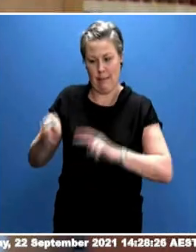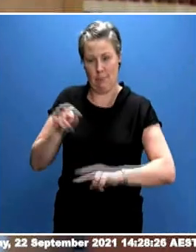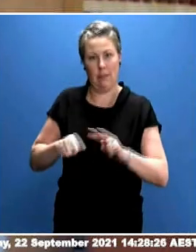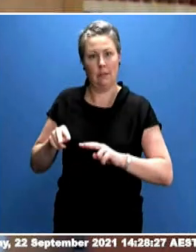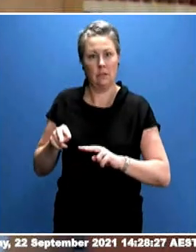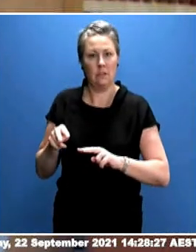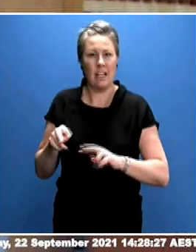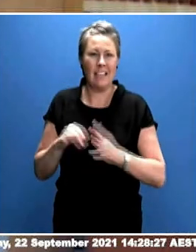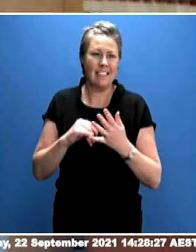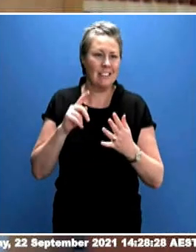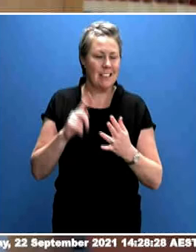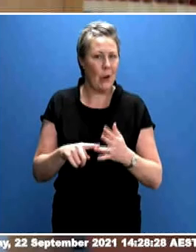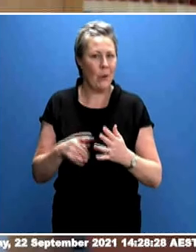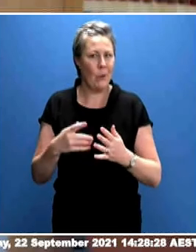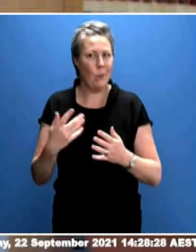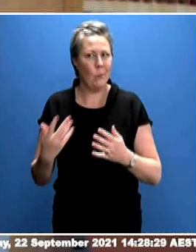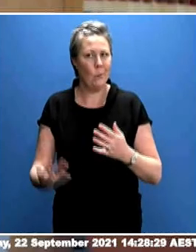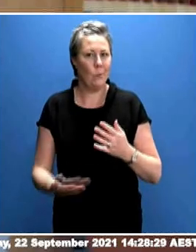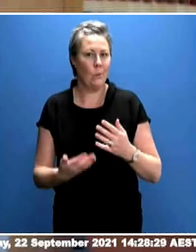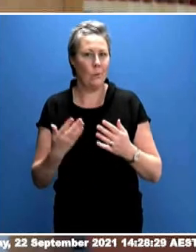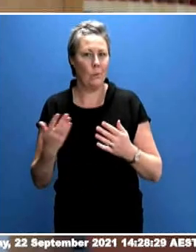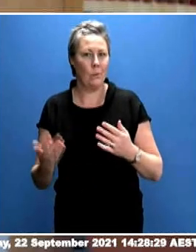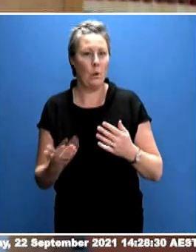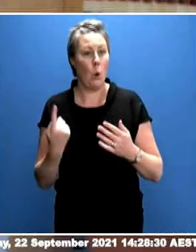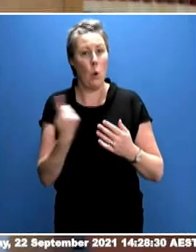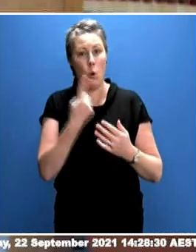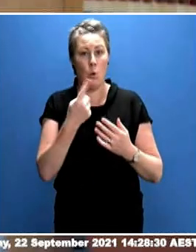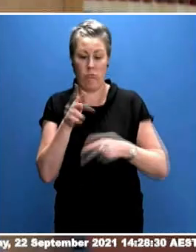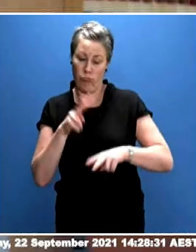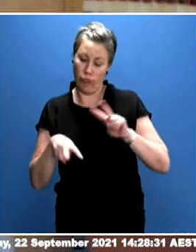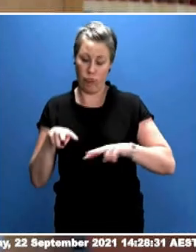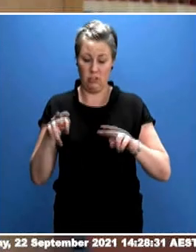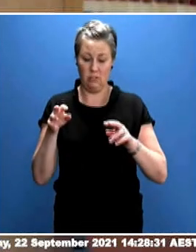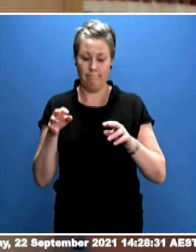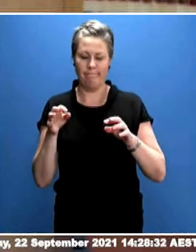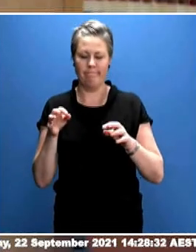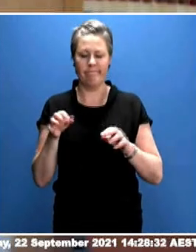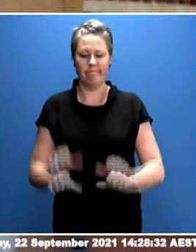So that would be made by, you know, a determination of a range of sources of